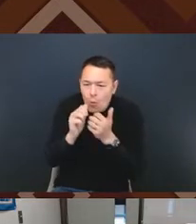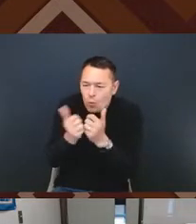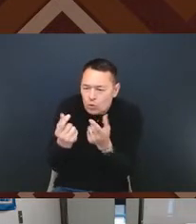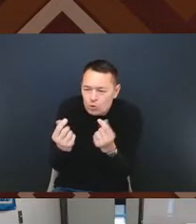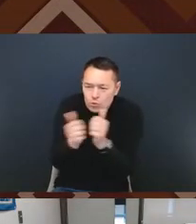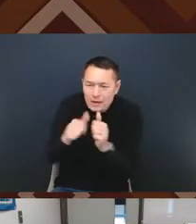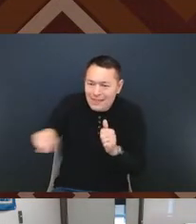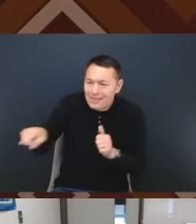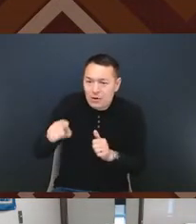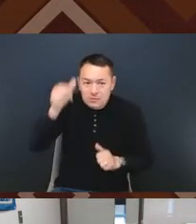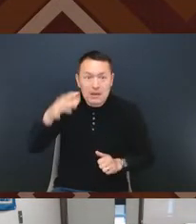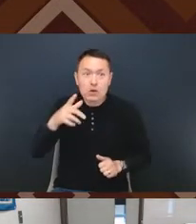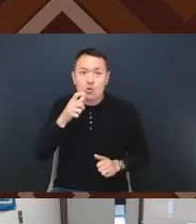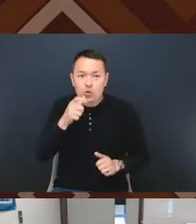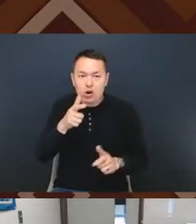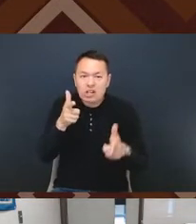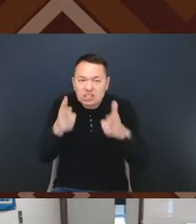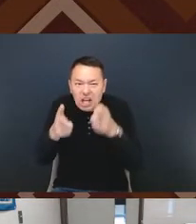What's your thought on that?